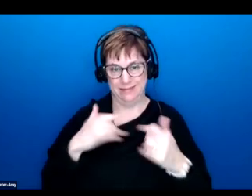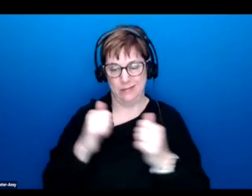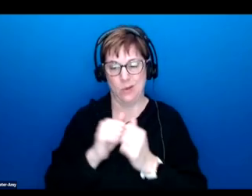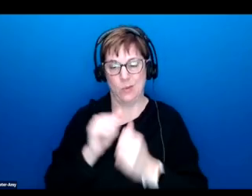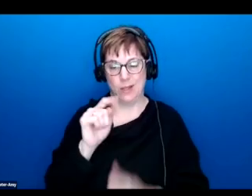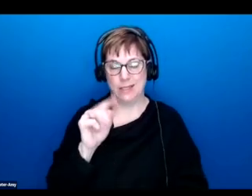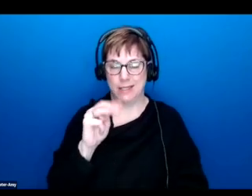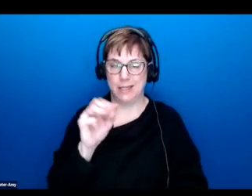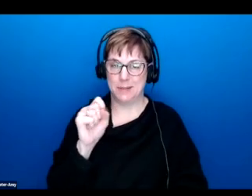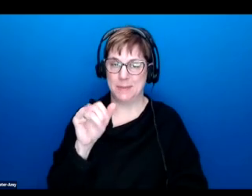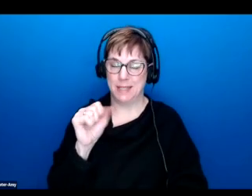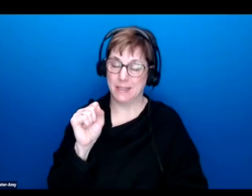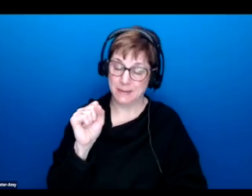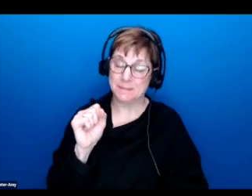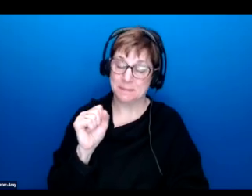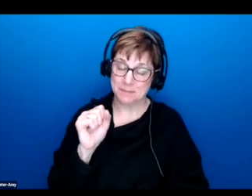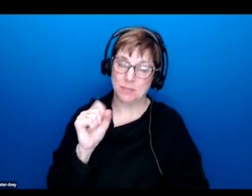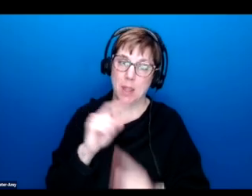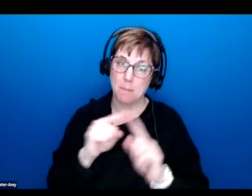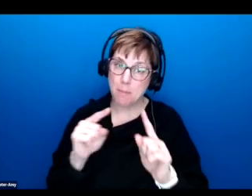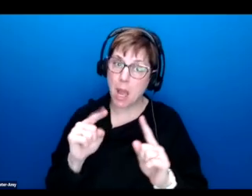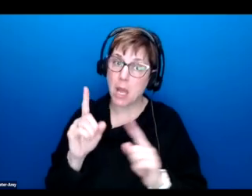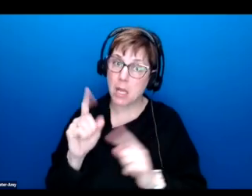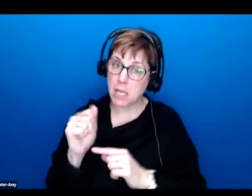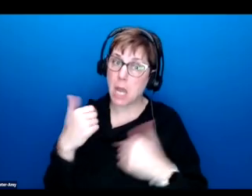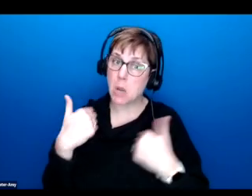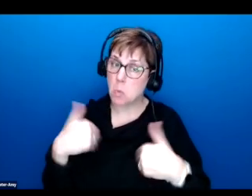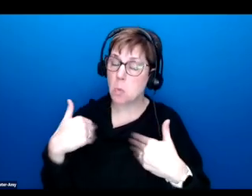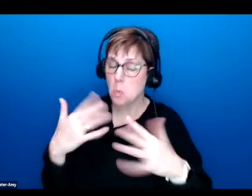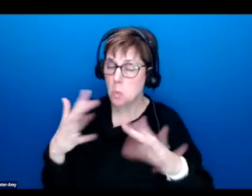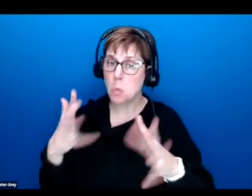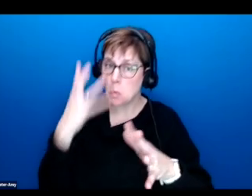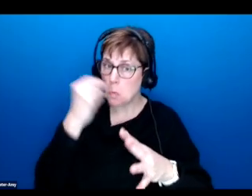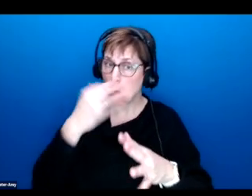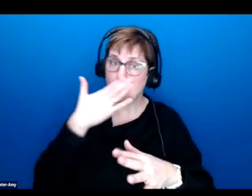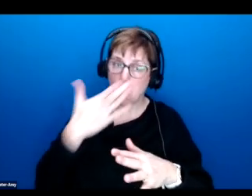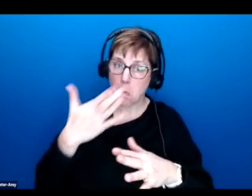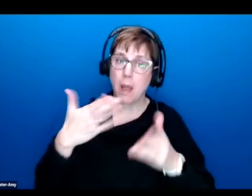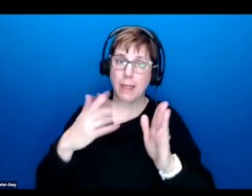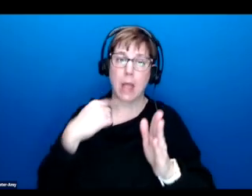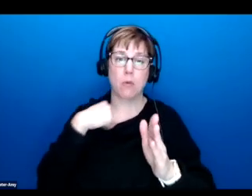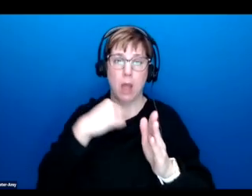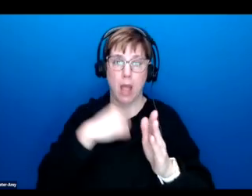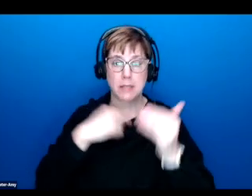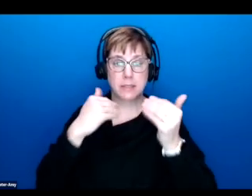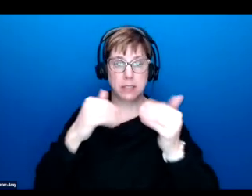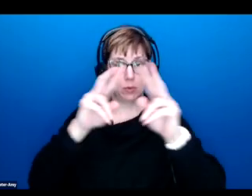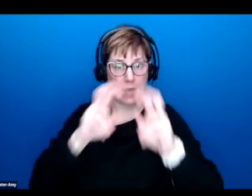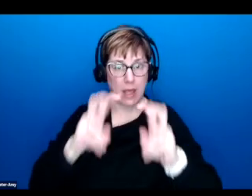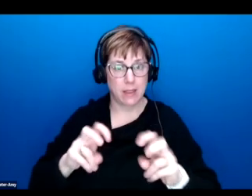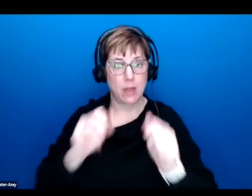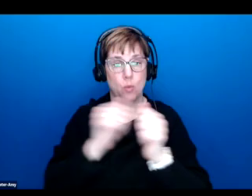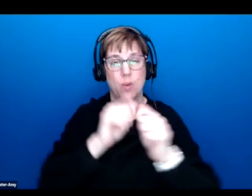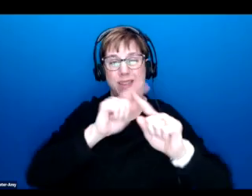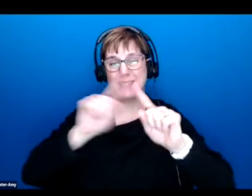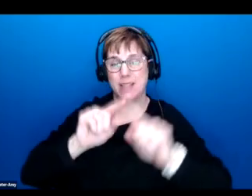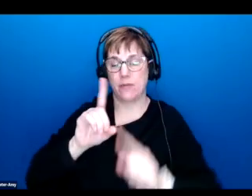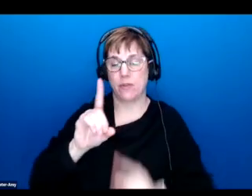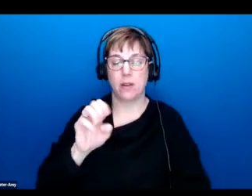but it is a very robust dataset that allows us to conduct analysis by differing demographic characteristics.